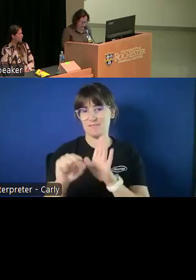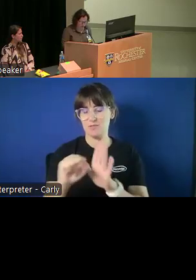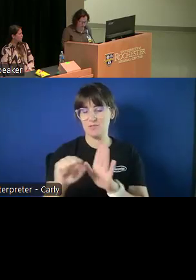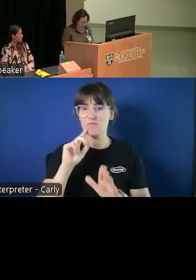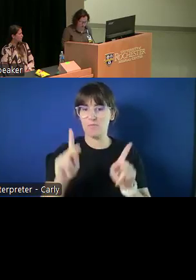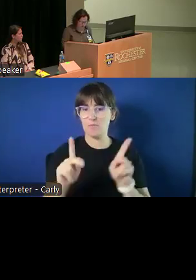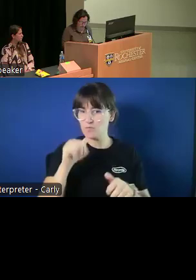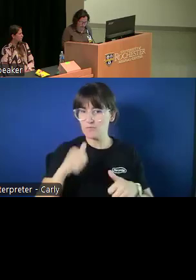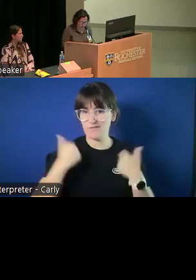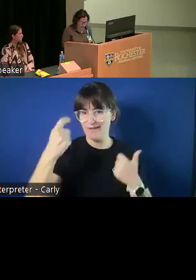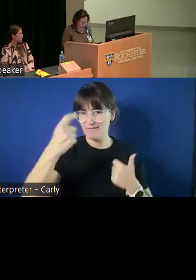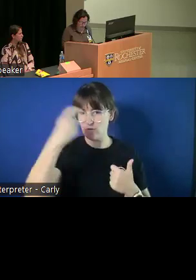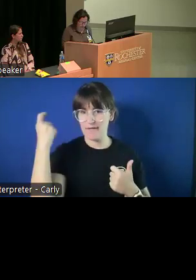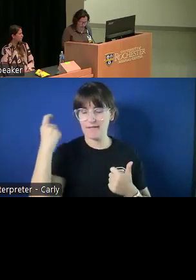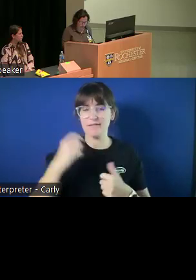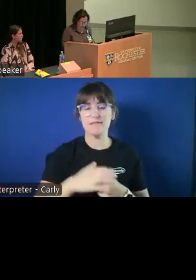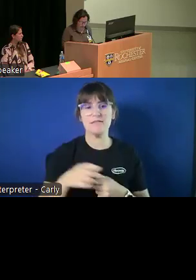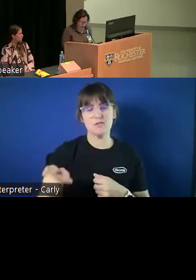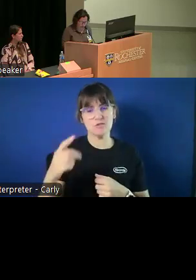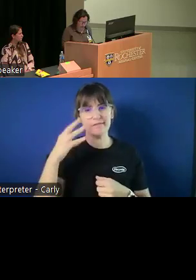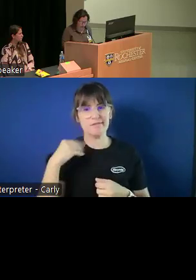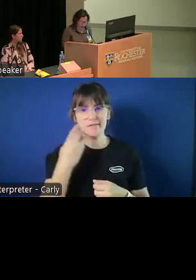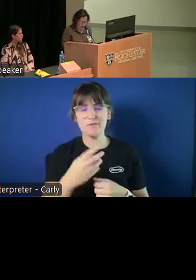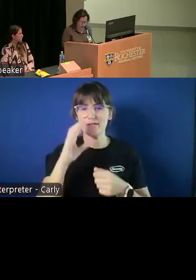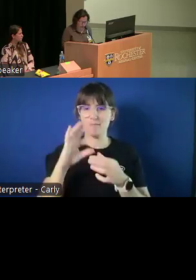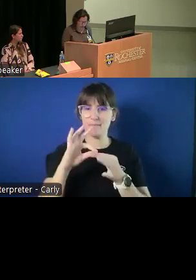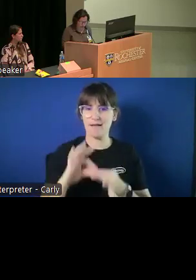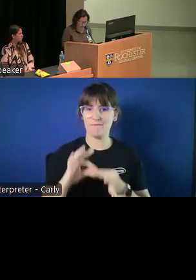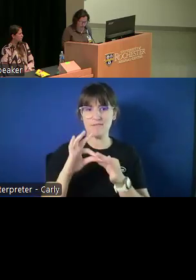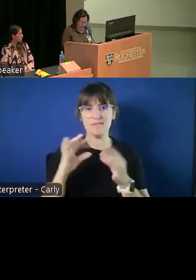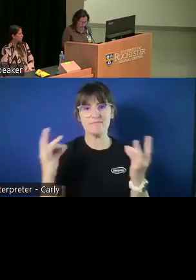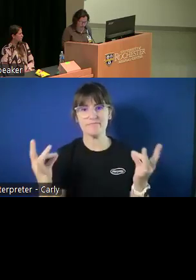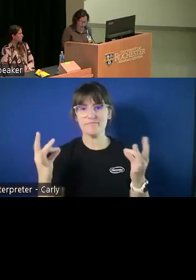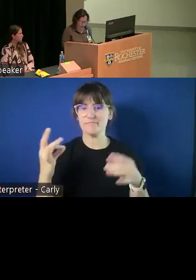trauma she's an experienced mindfulness-based stress reduction instructor and teaches courses